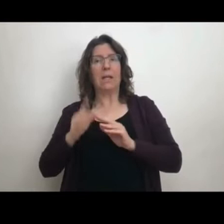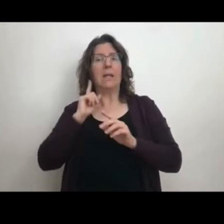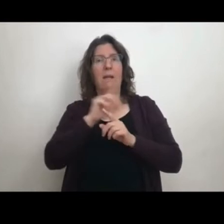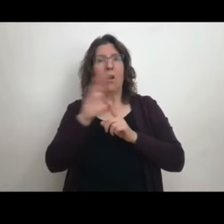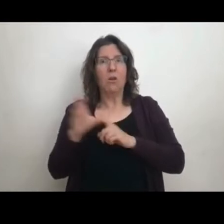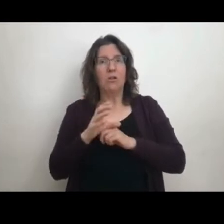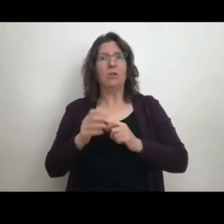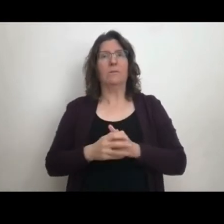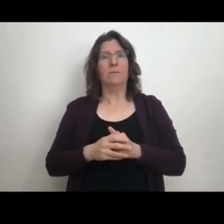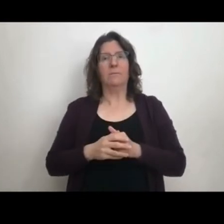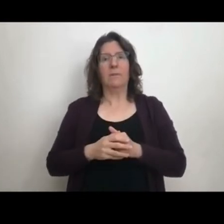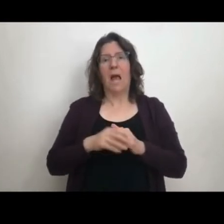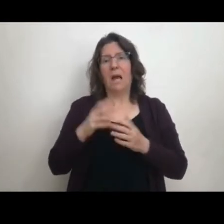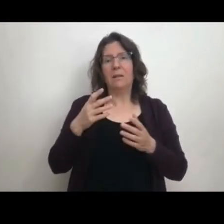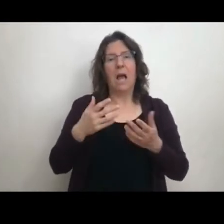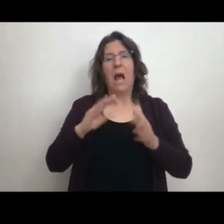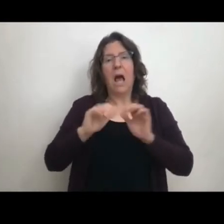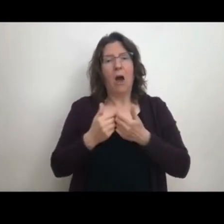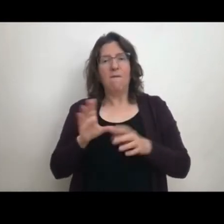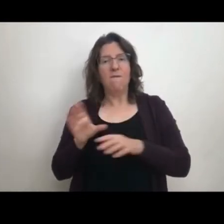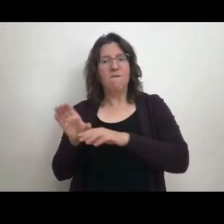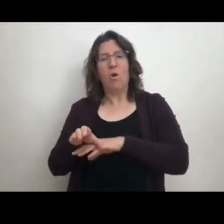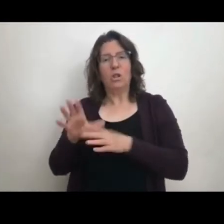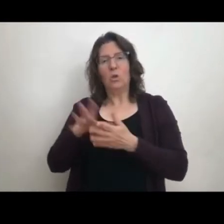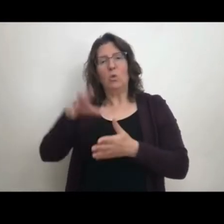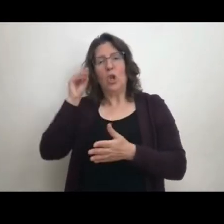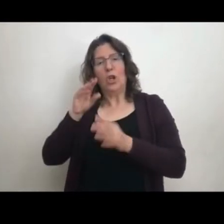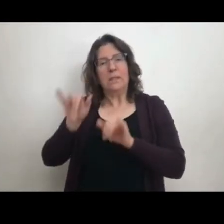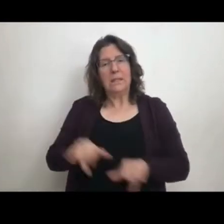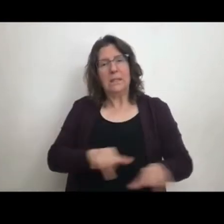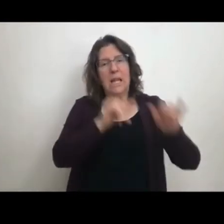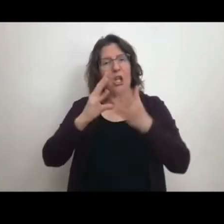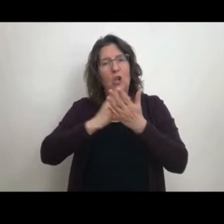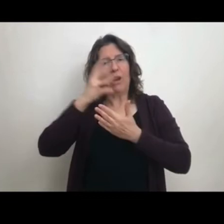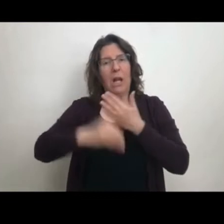and the suppression of deaf literature and deaf culture within the K-12 curriculum.